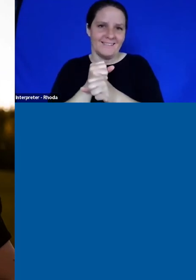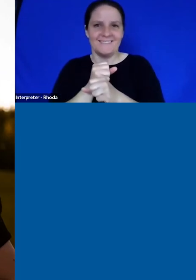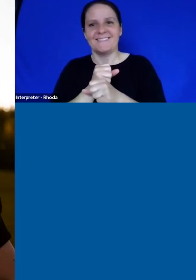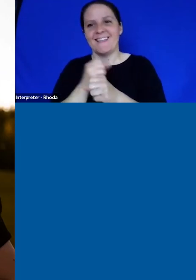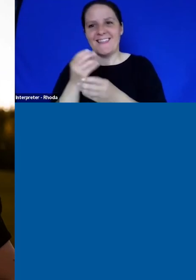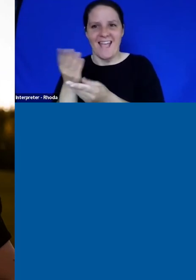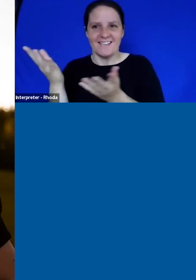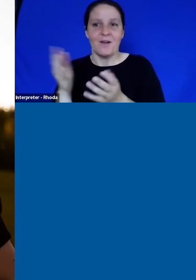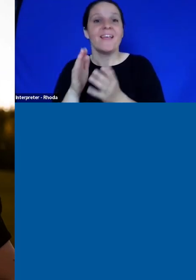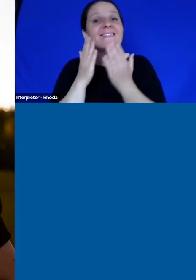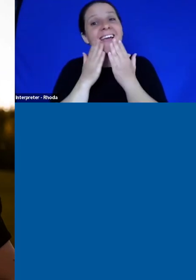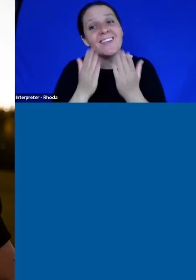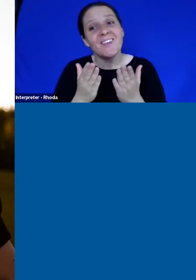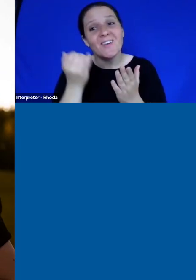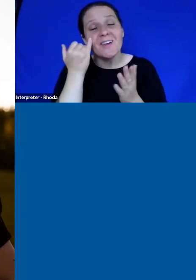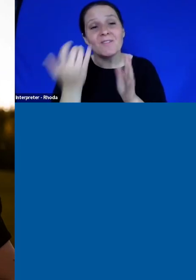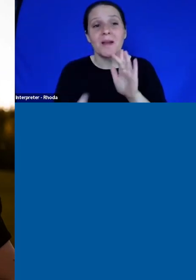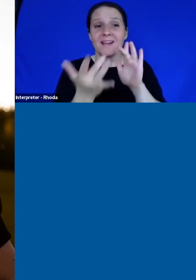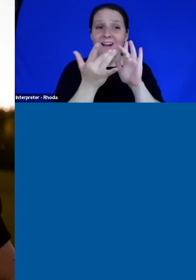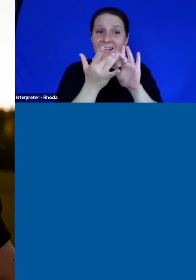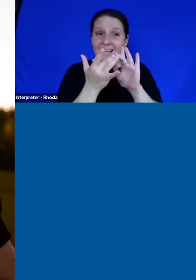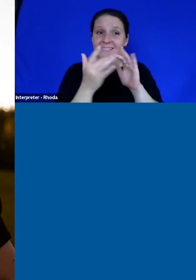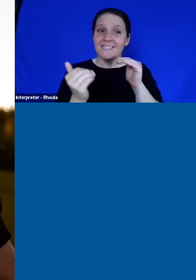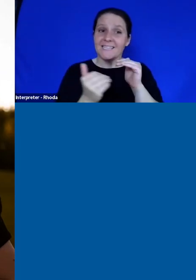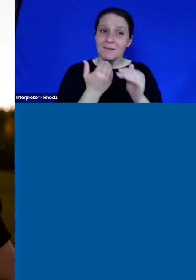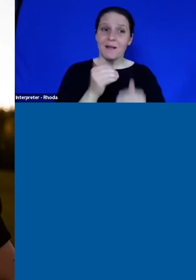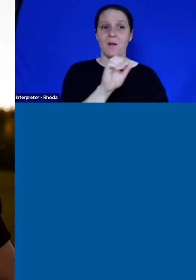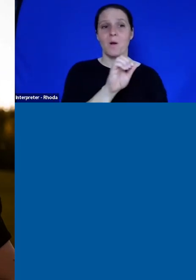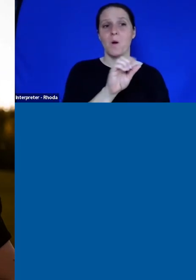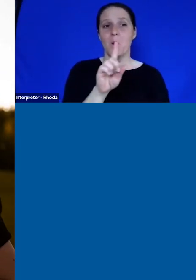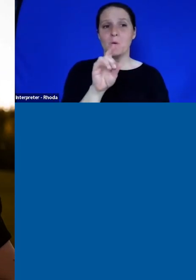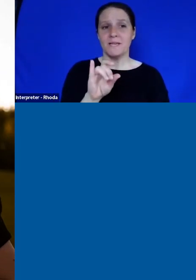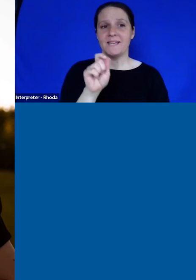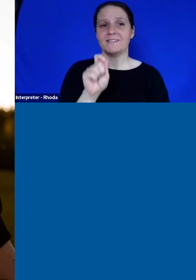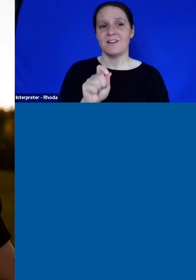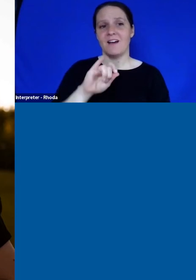If you wanna get in touch with me, my email is oddi.jessica@gmail.com